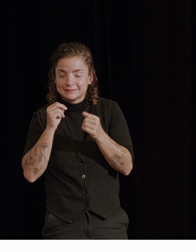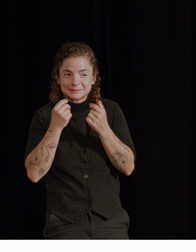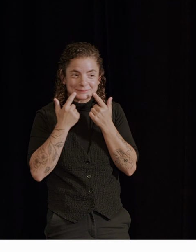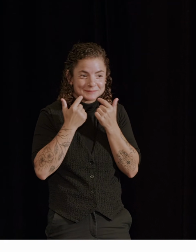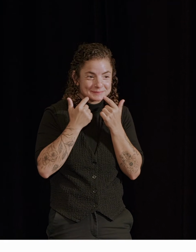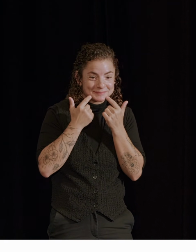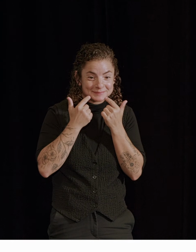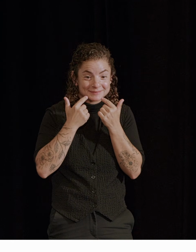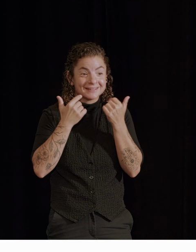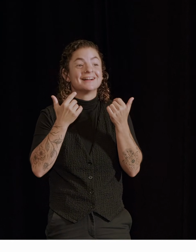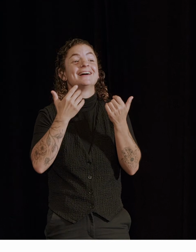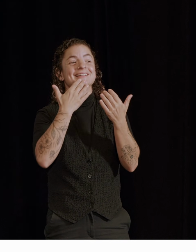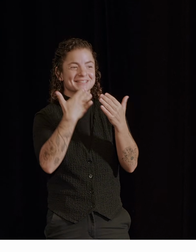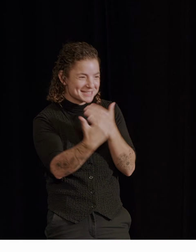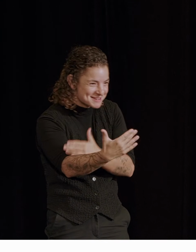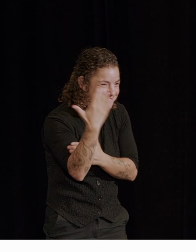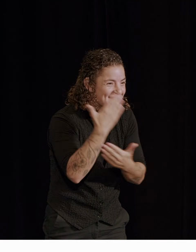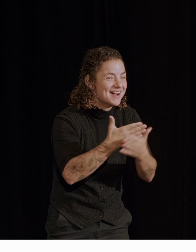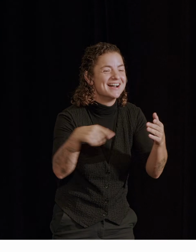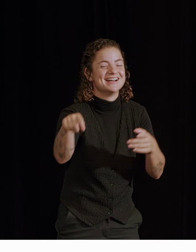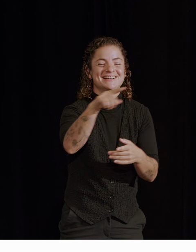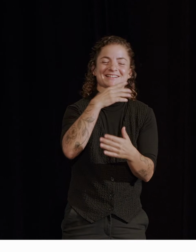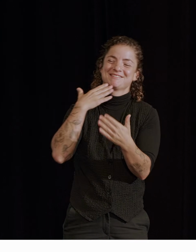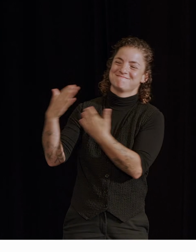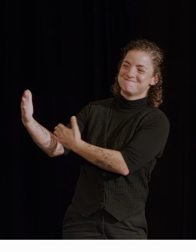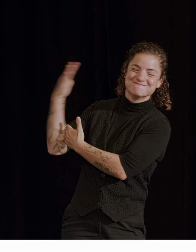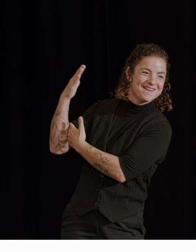Good morning, everyone.